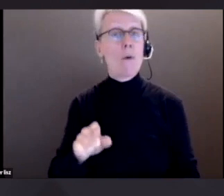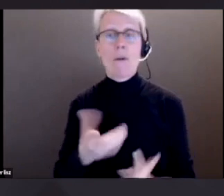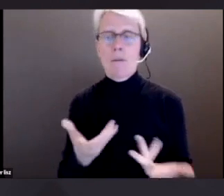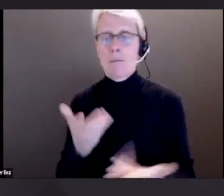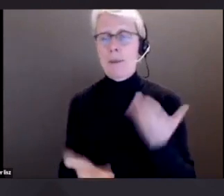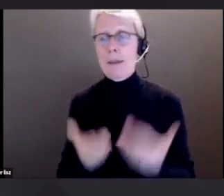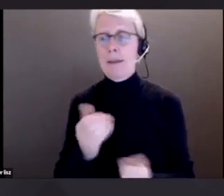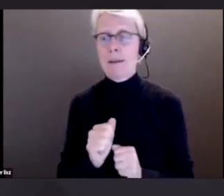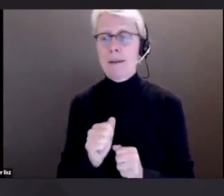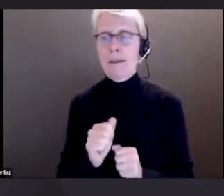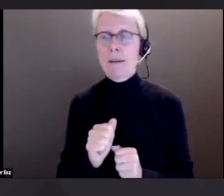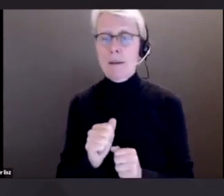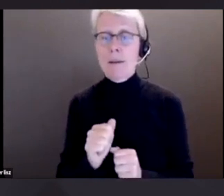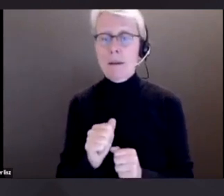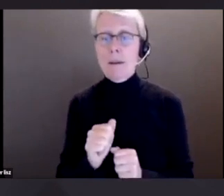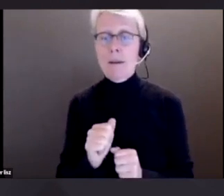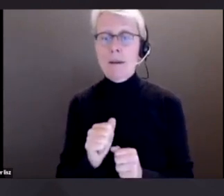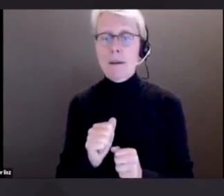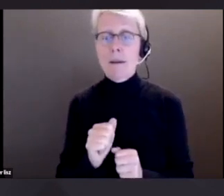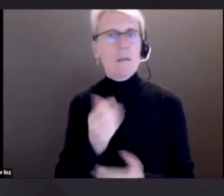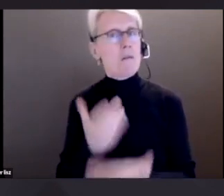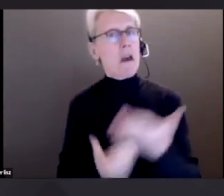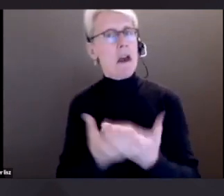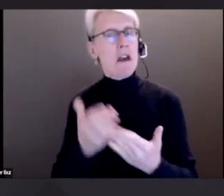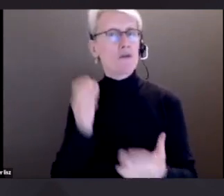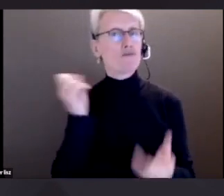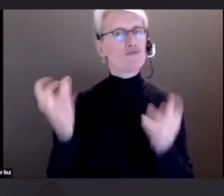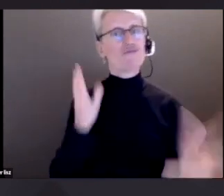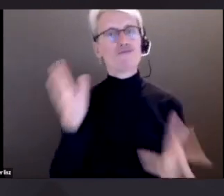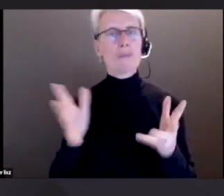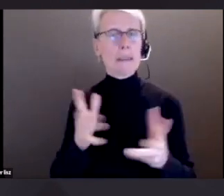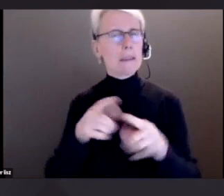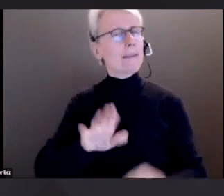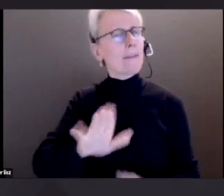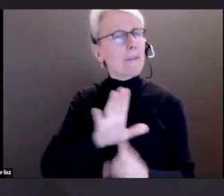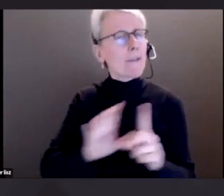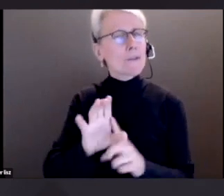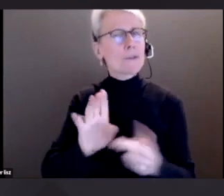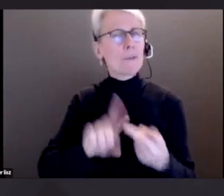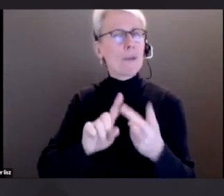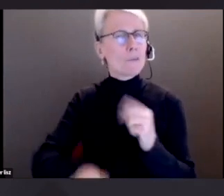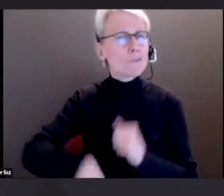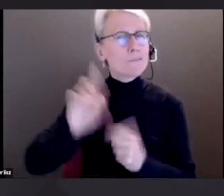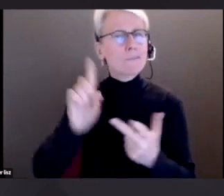or lived experiences. We want to avoid making assumptions about these actions